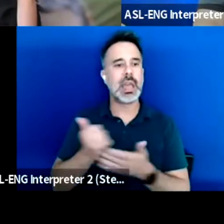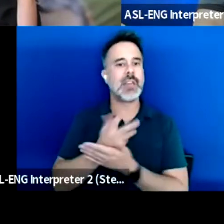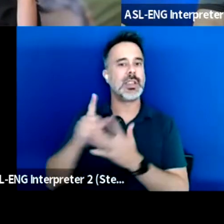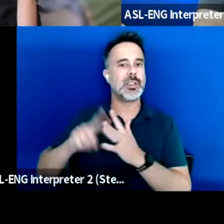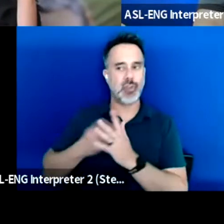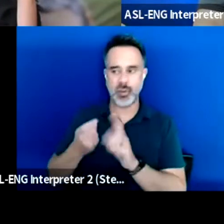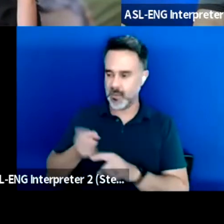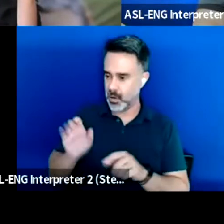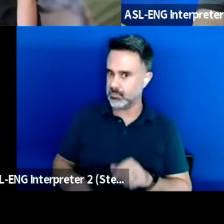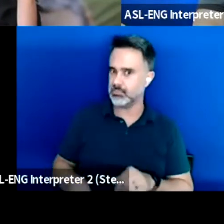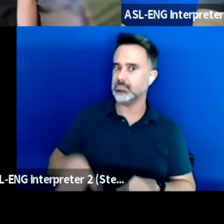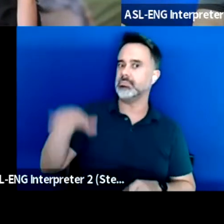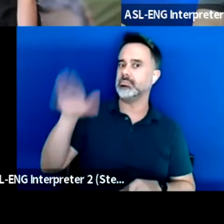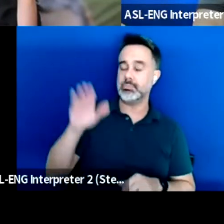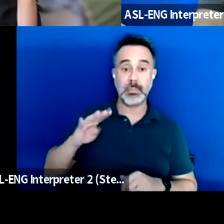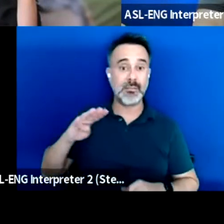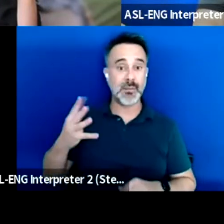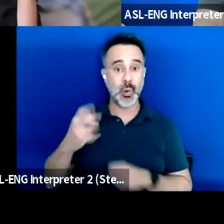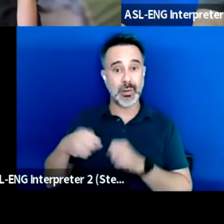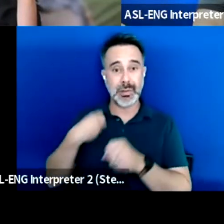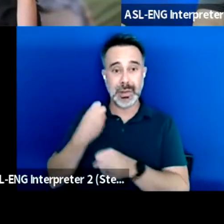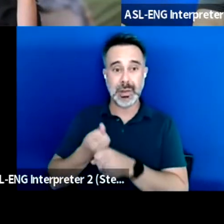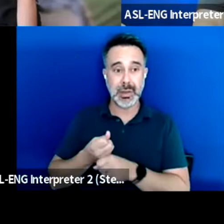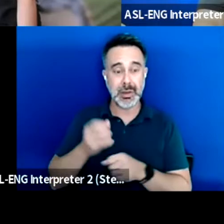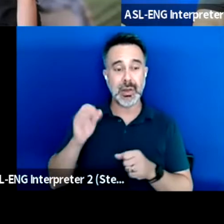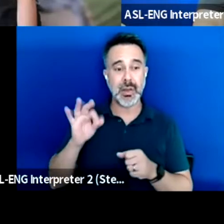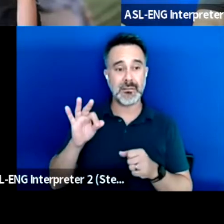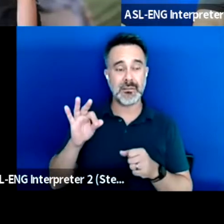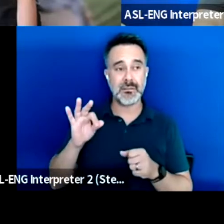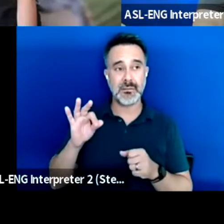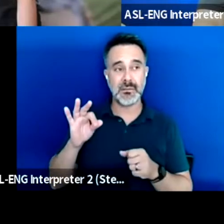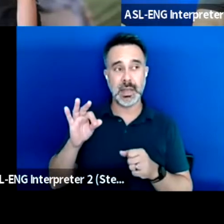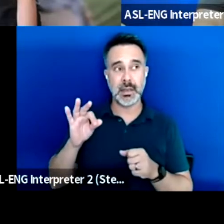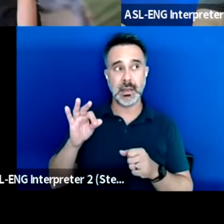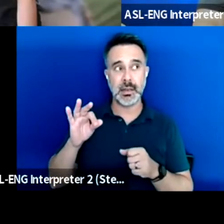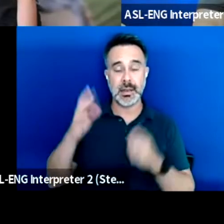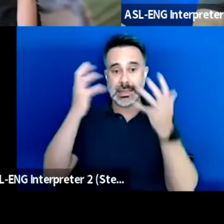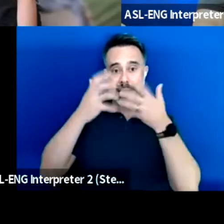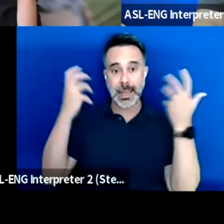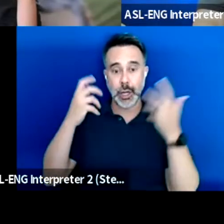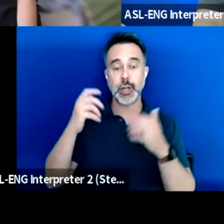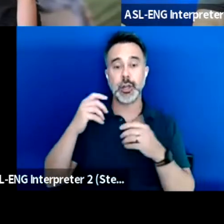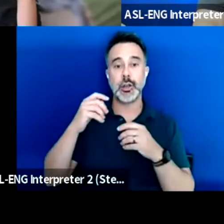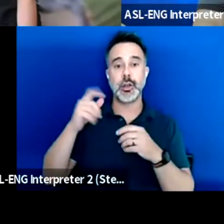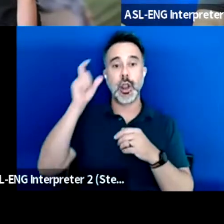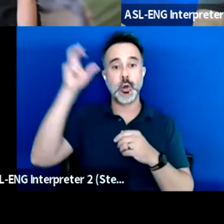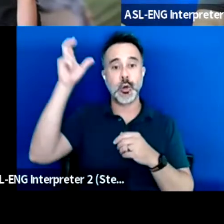of what you just read, Jonny, because I think what's so exciting and awesome